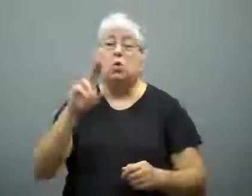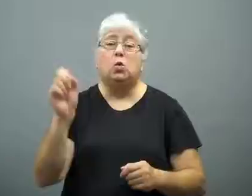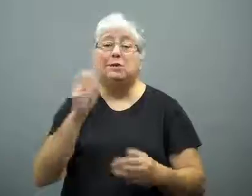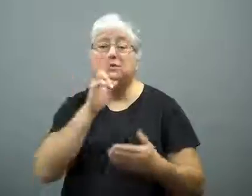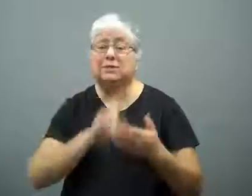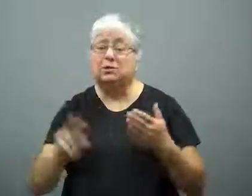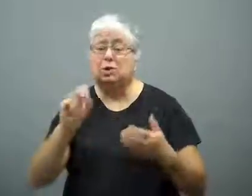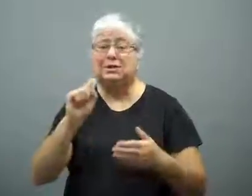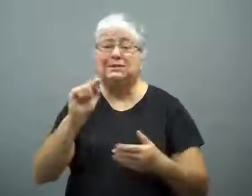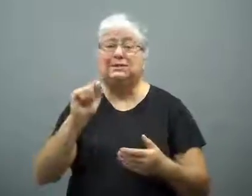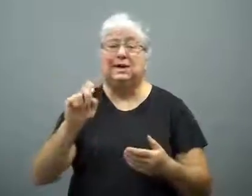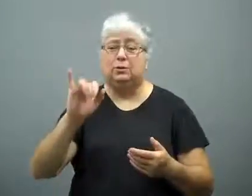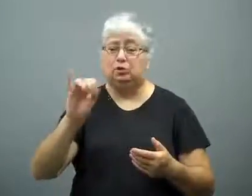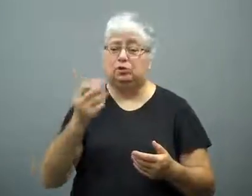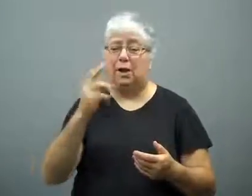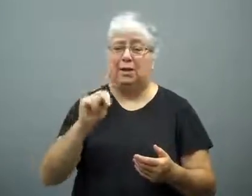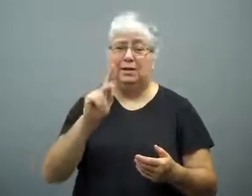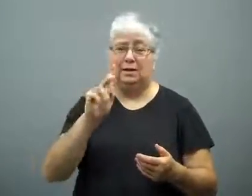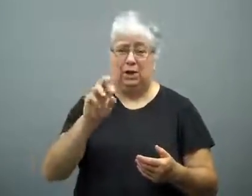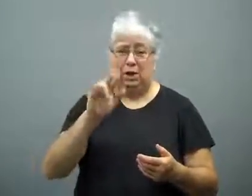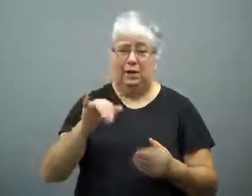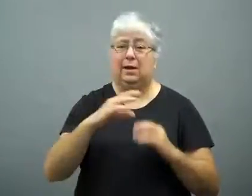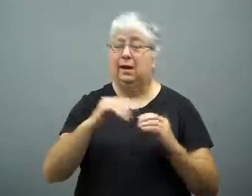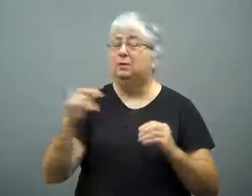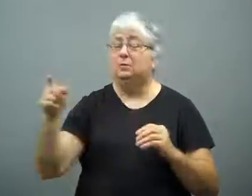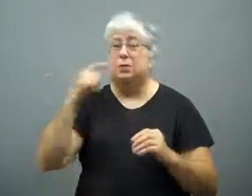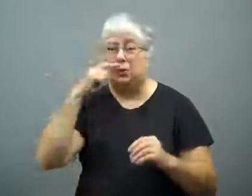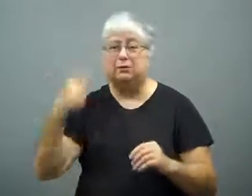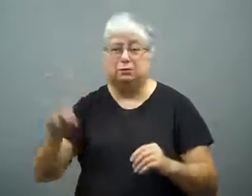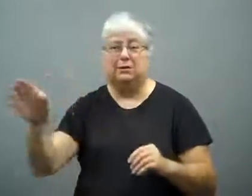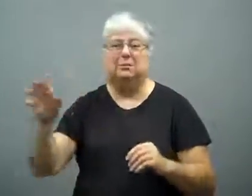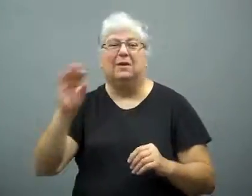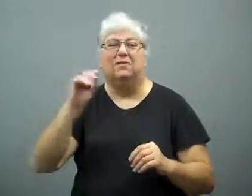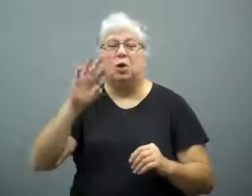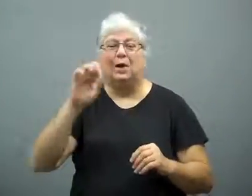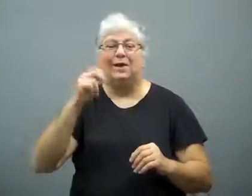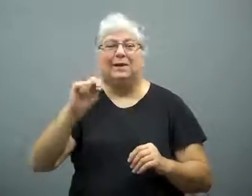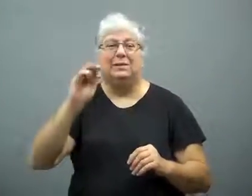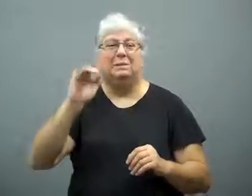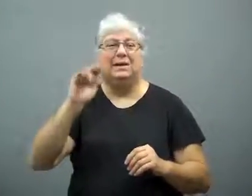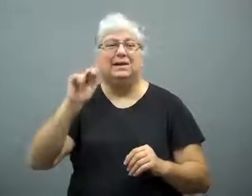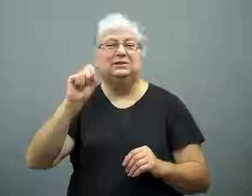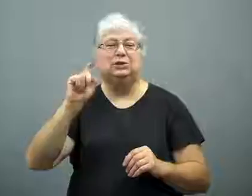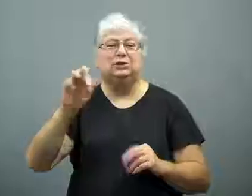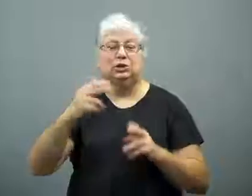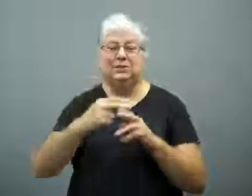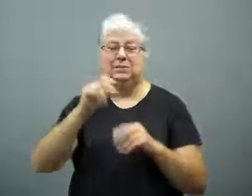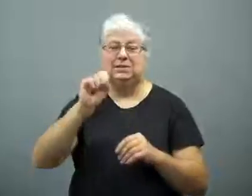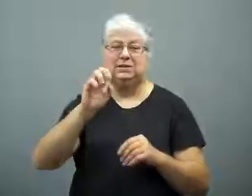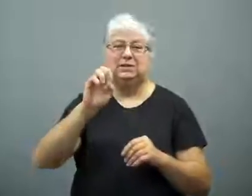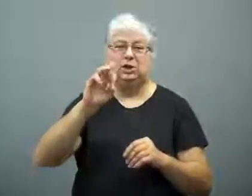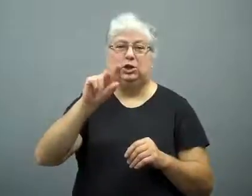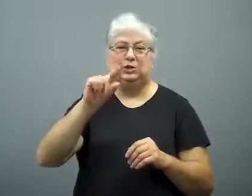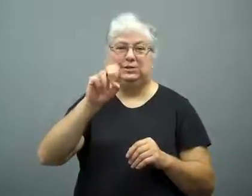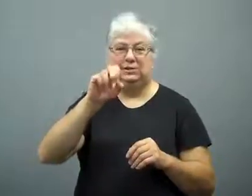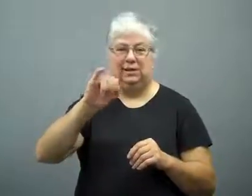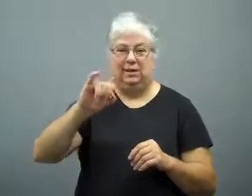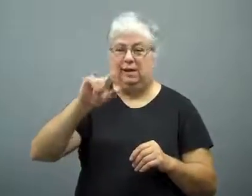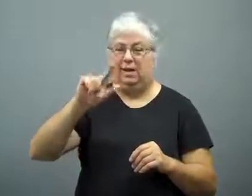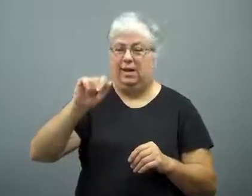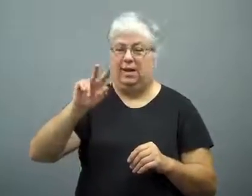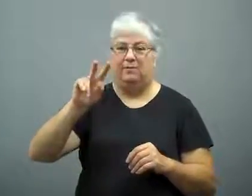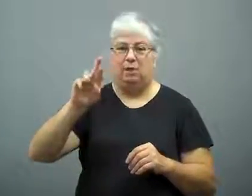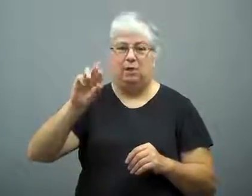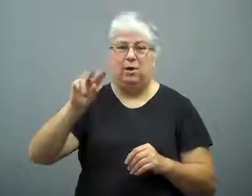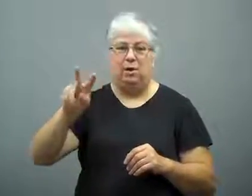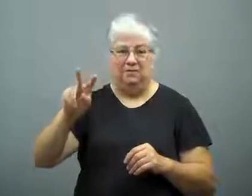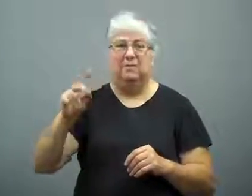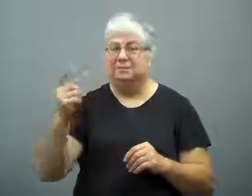US Secretary of State John Kerry and Russia's Foreign Minister Sergei Lavrov